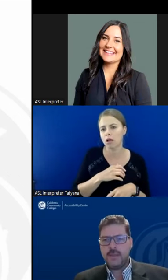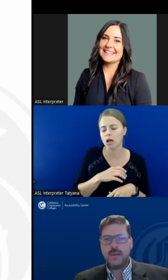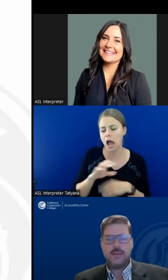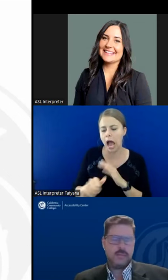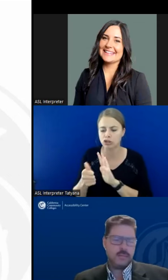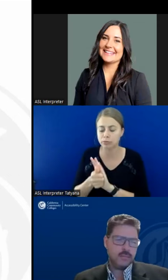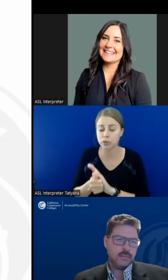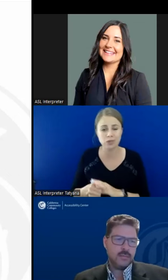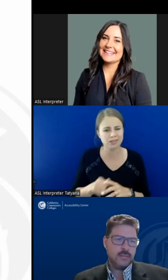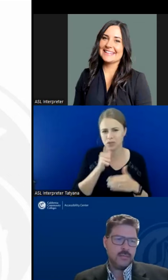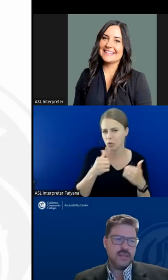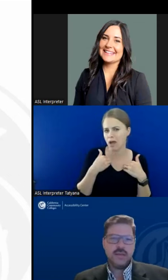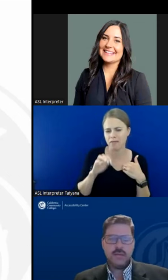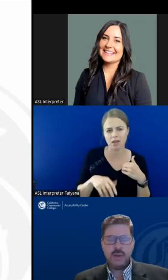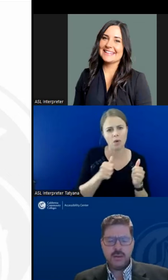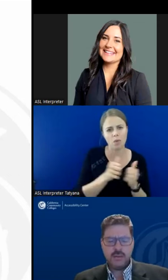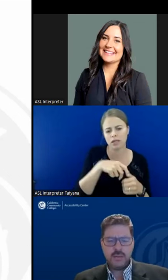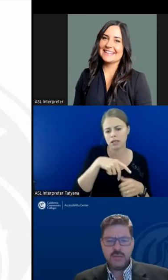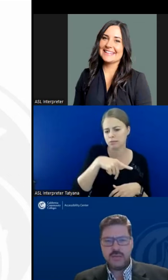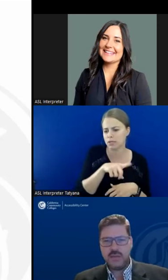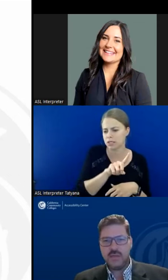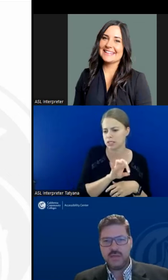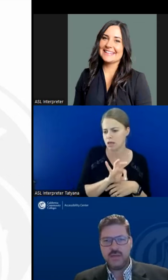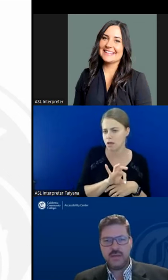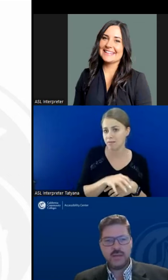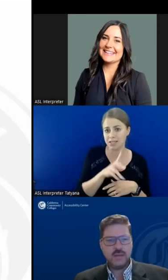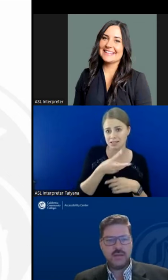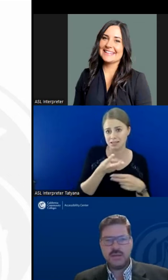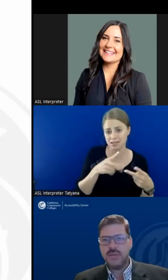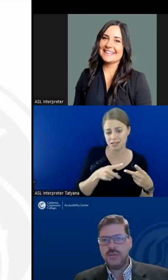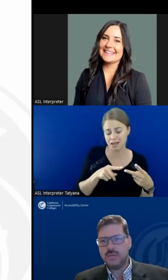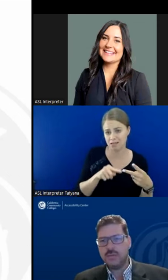The second part, this for PDF is that it's distributable,